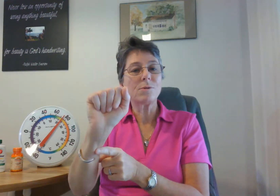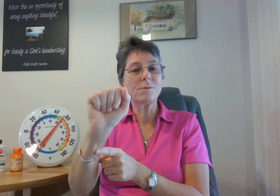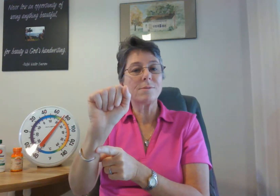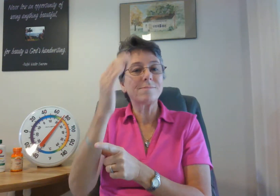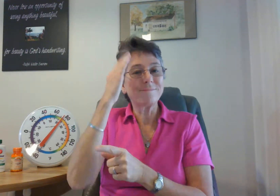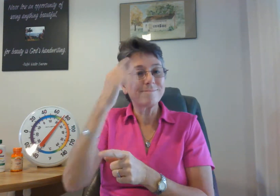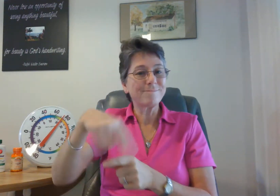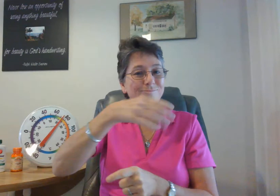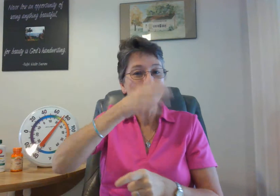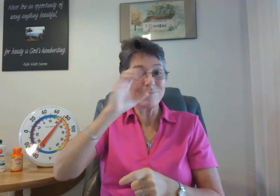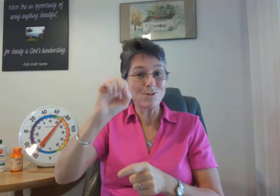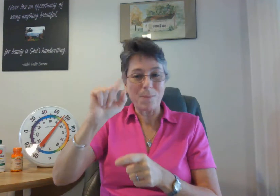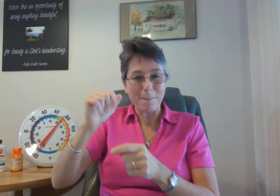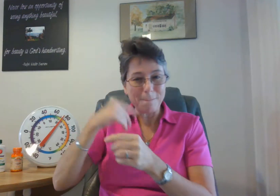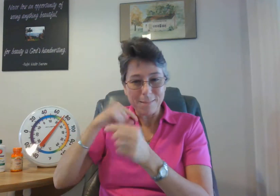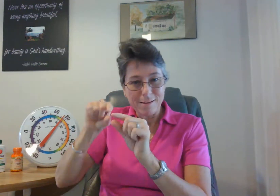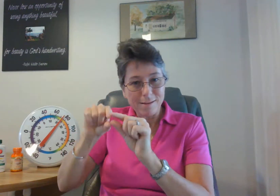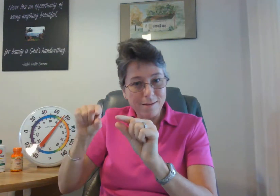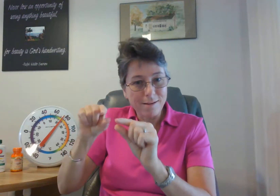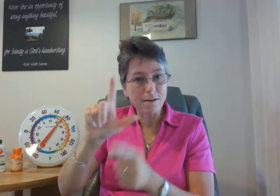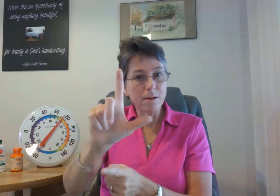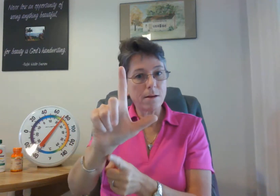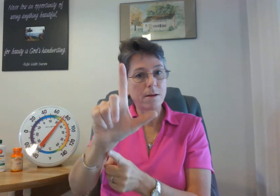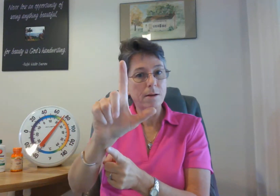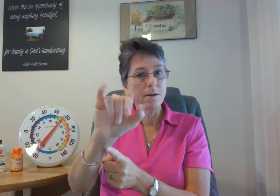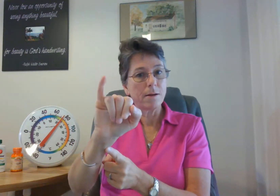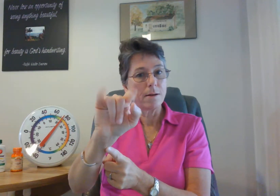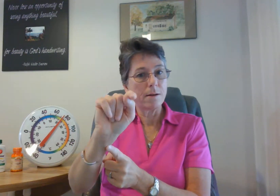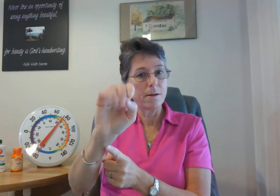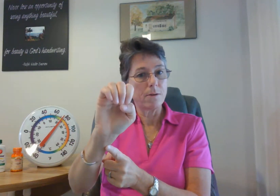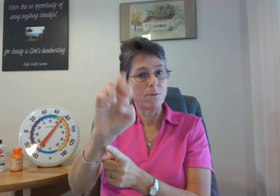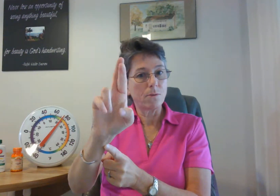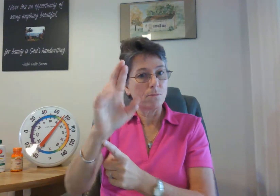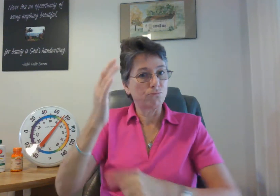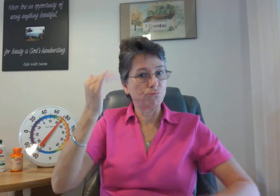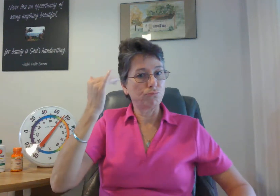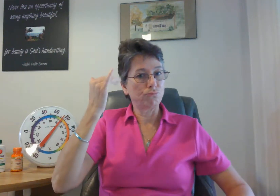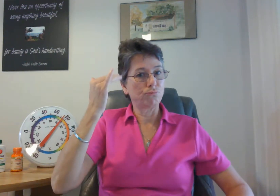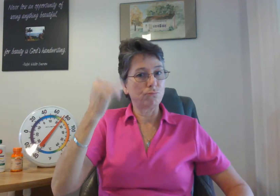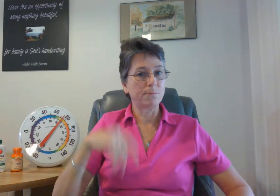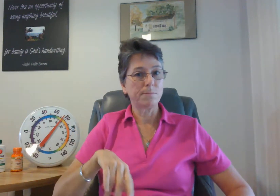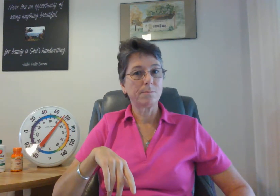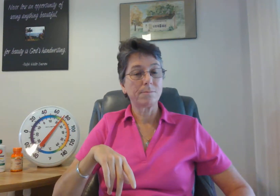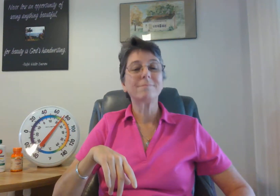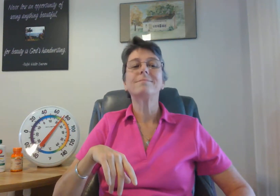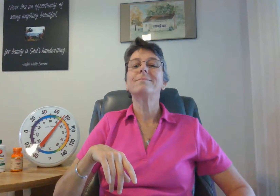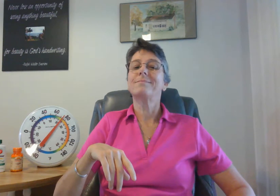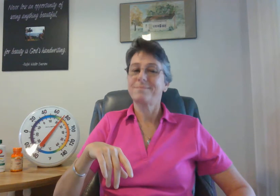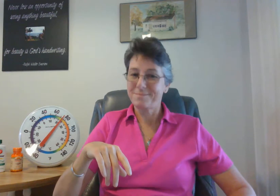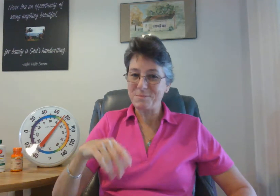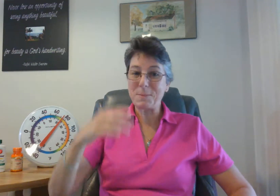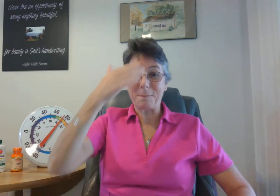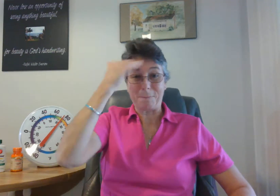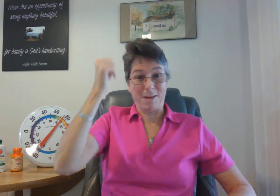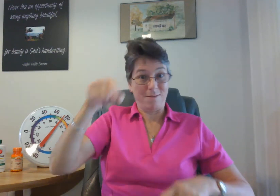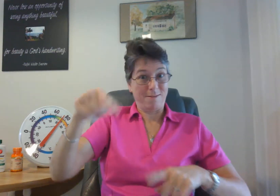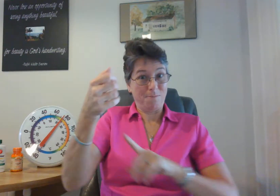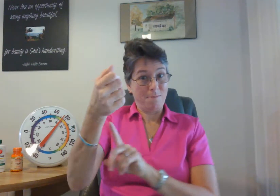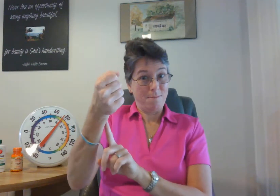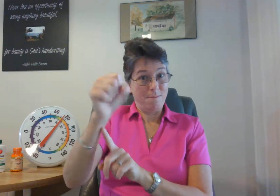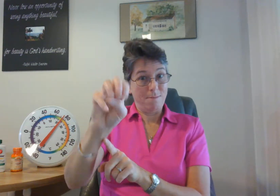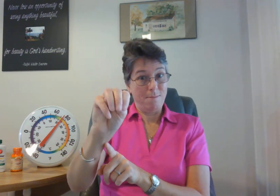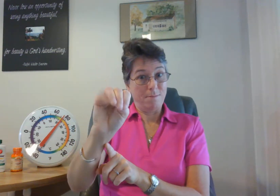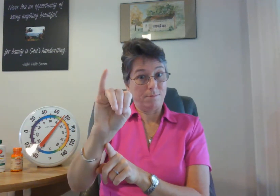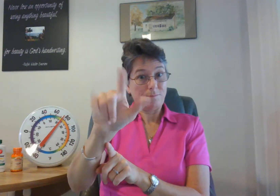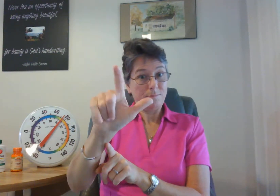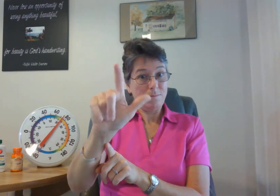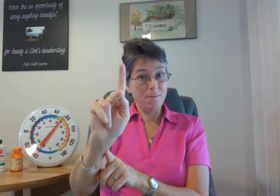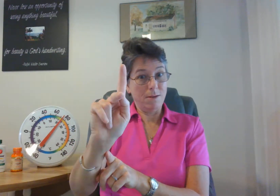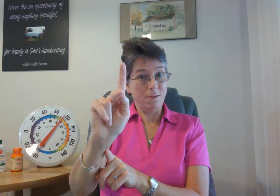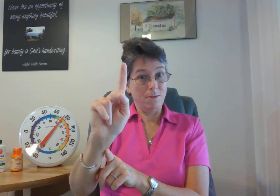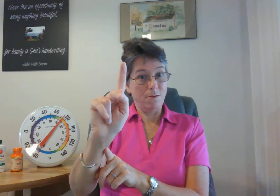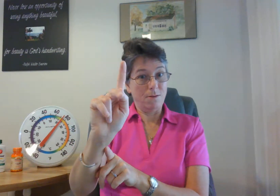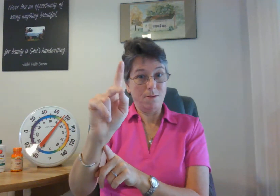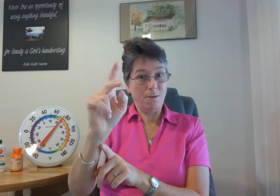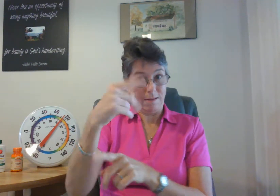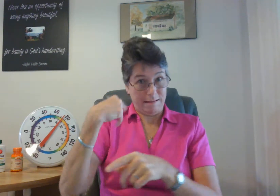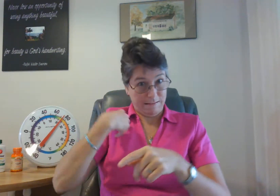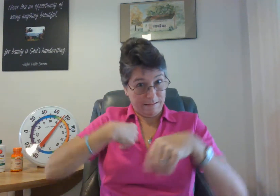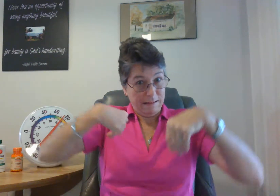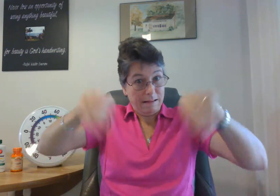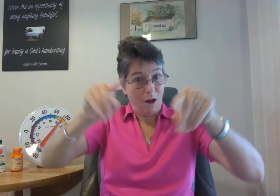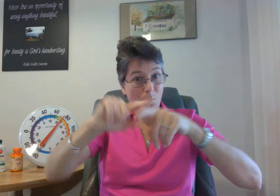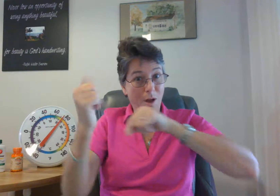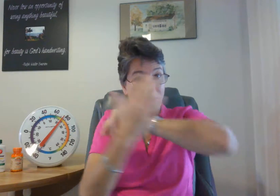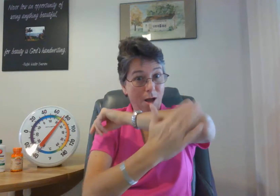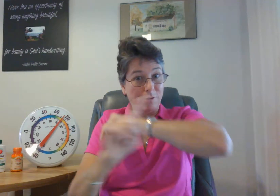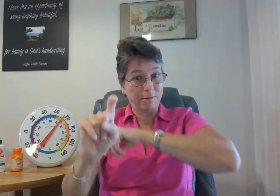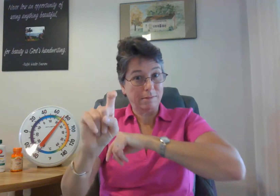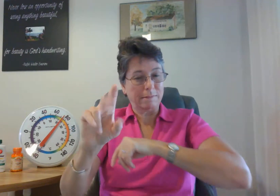In this case, it looks like 74 degrees F and this is something you would understand easily.